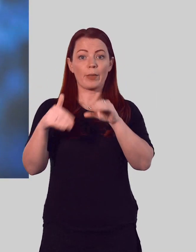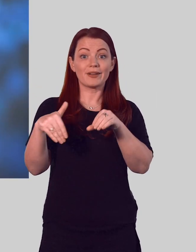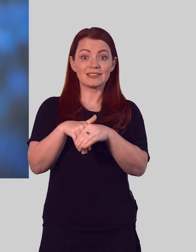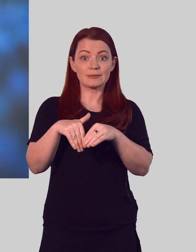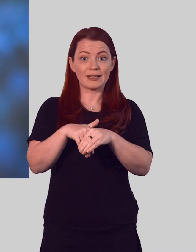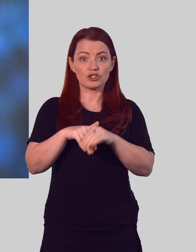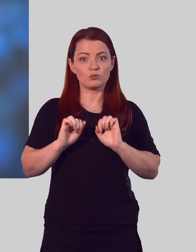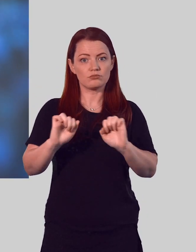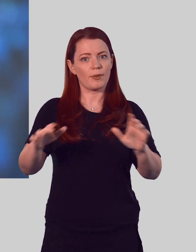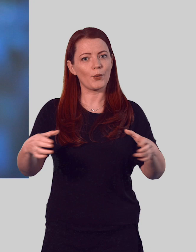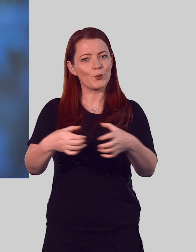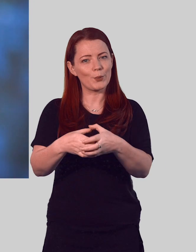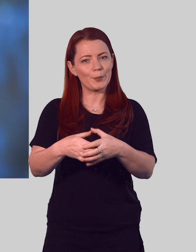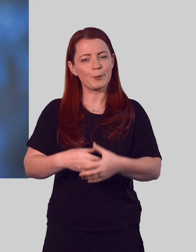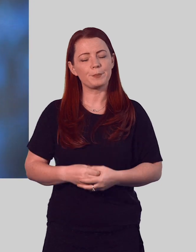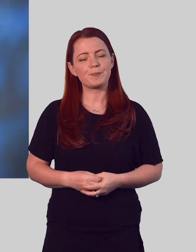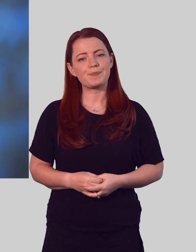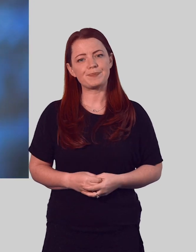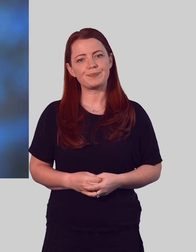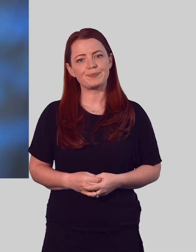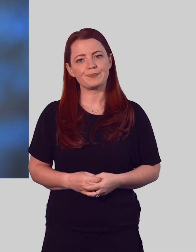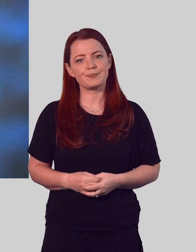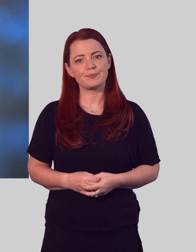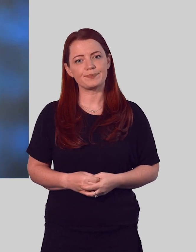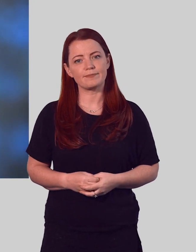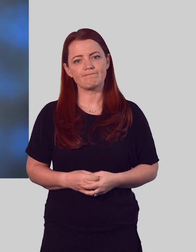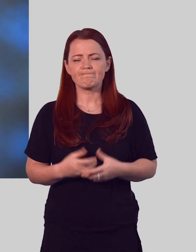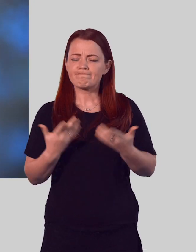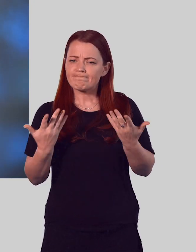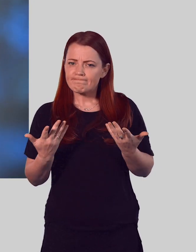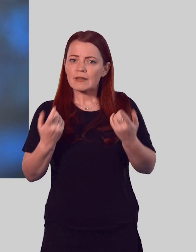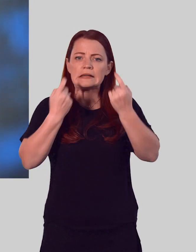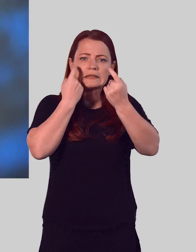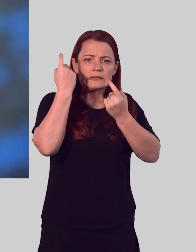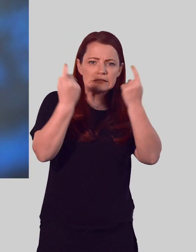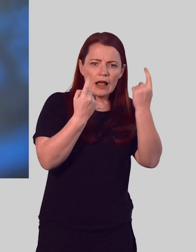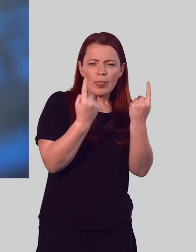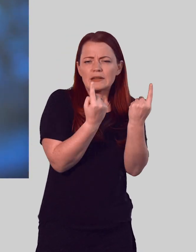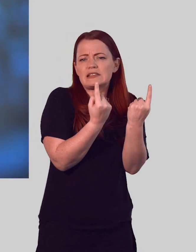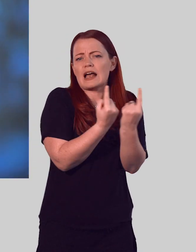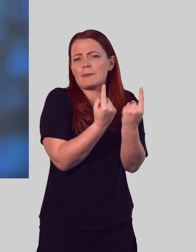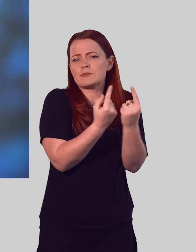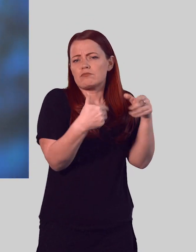In addition to considering the types of participation possible through the different